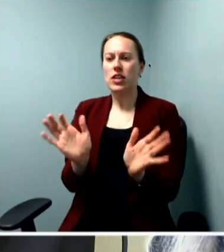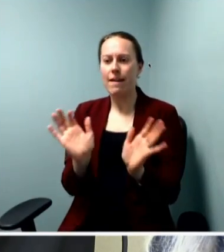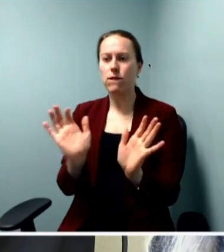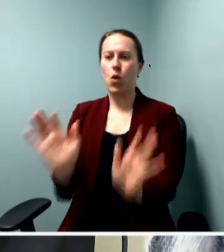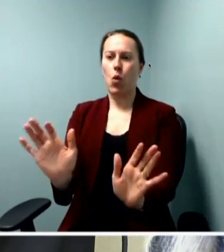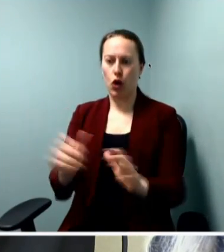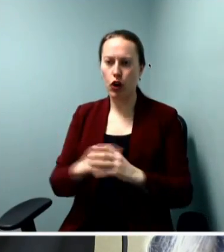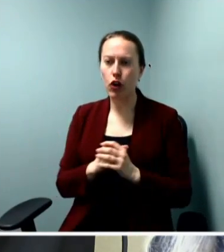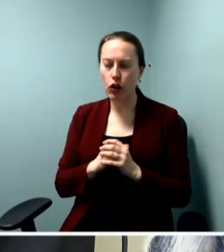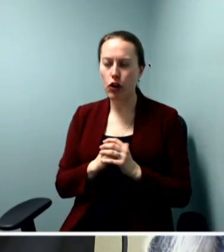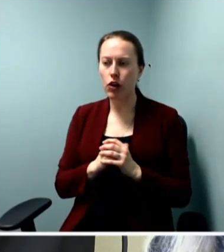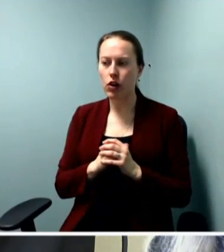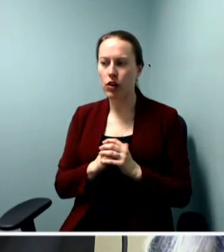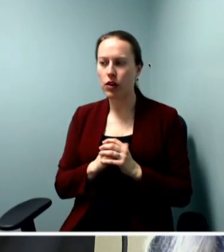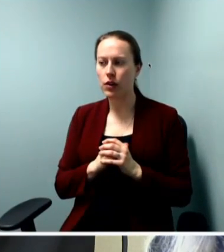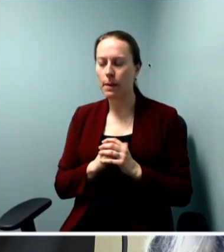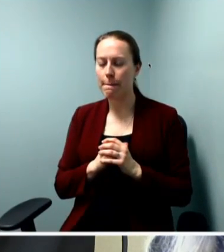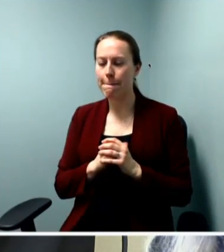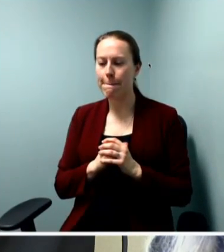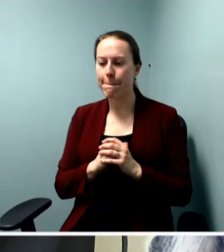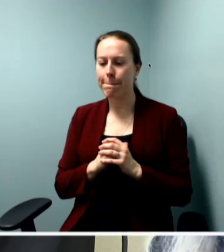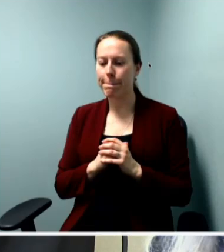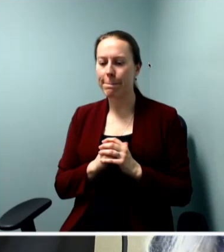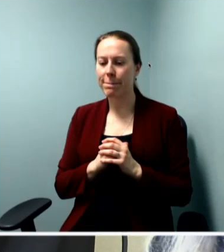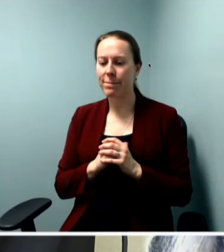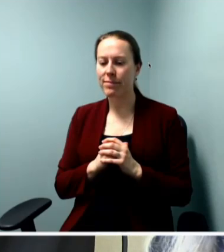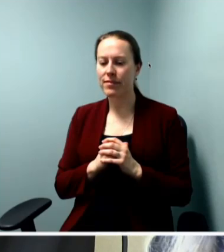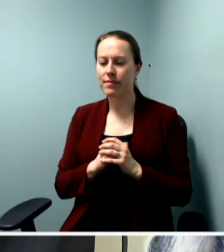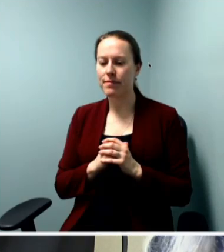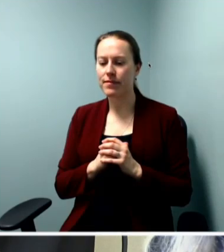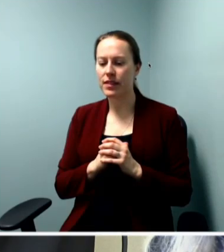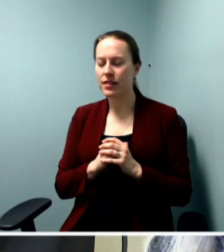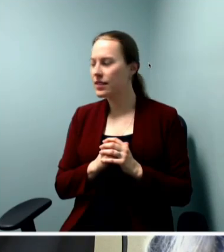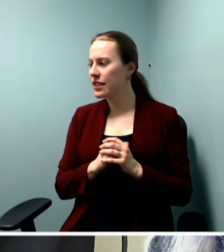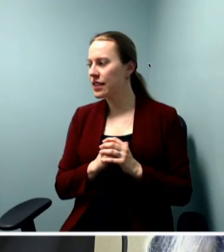where the liberal [bastion] is supposed to be safe,